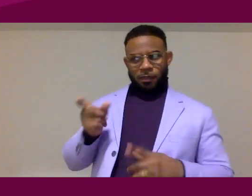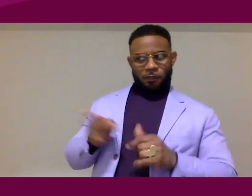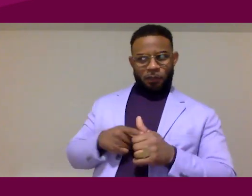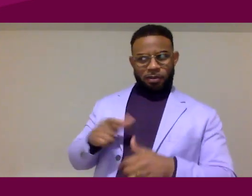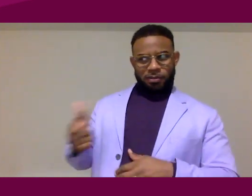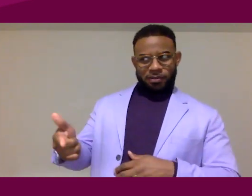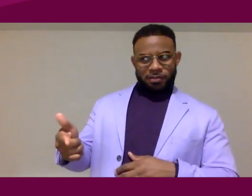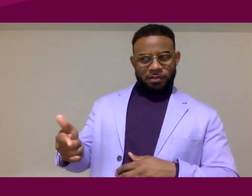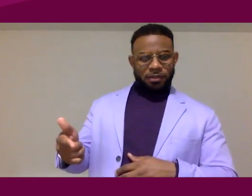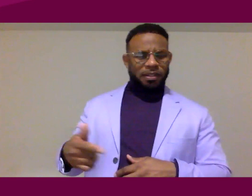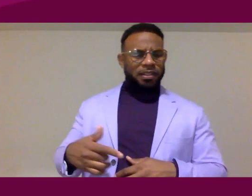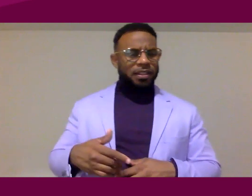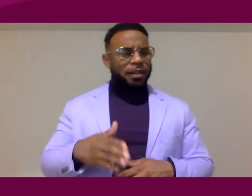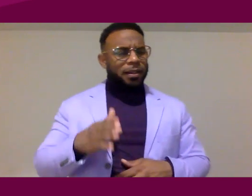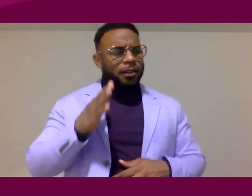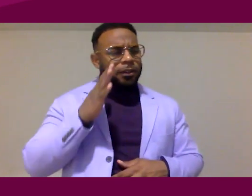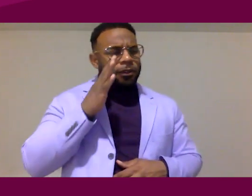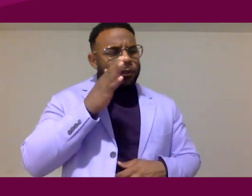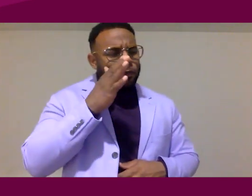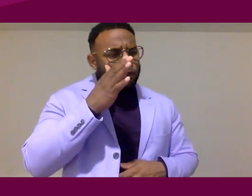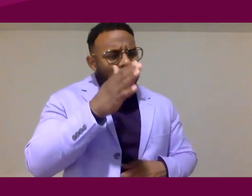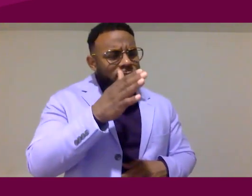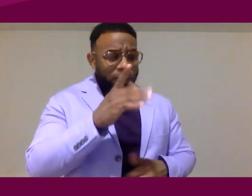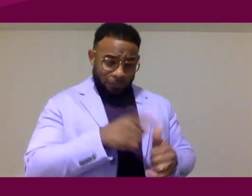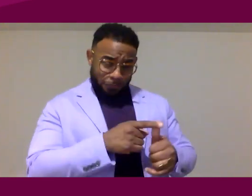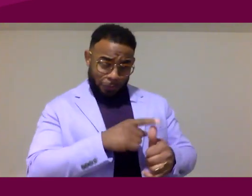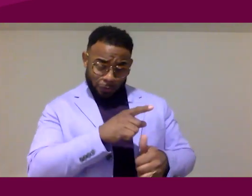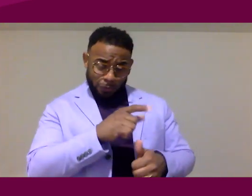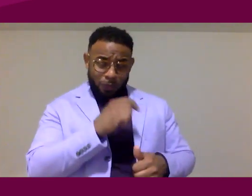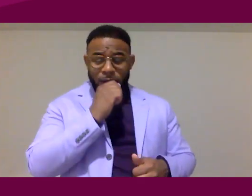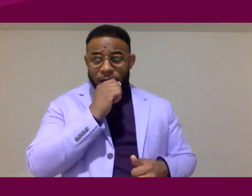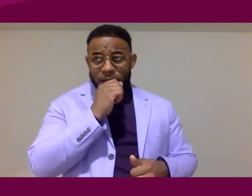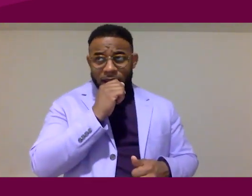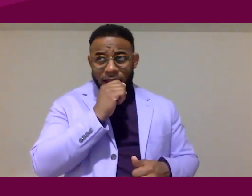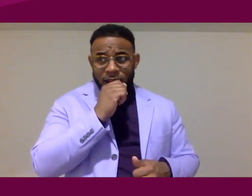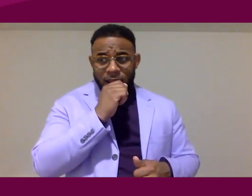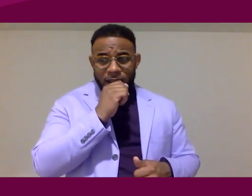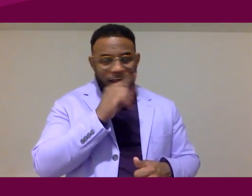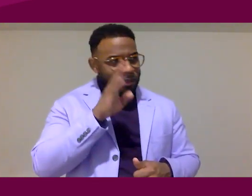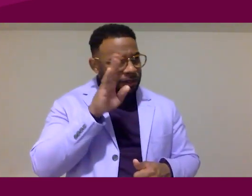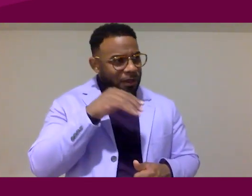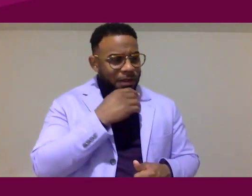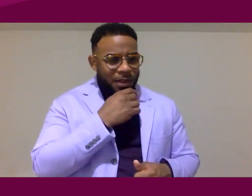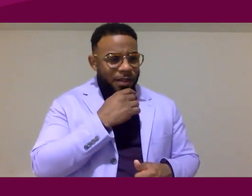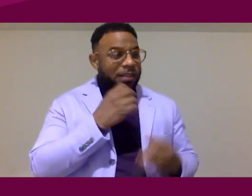Deborah Kaplan: The future, first of all, there's a lot to